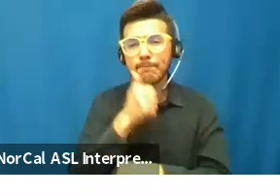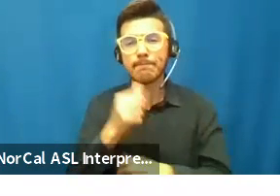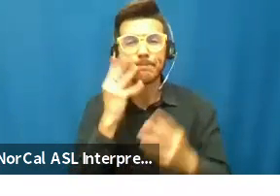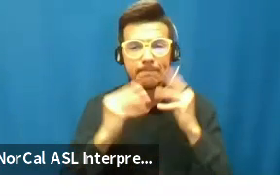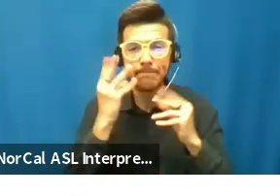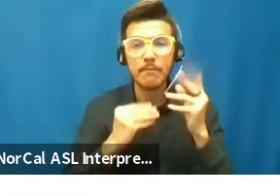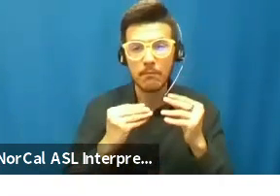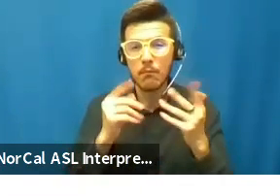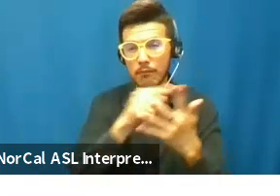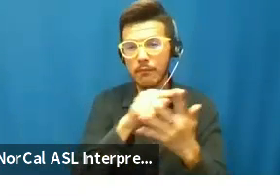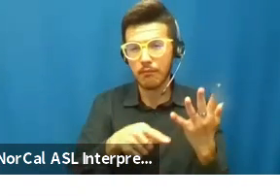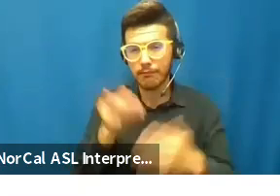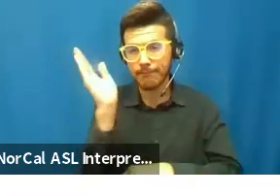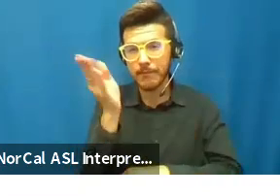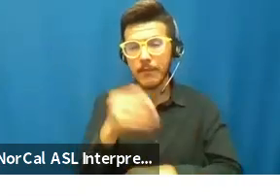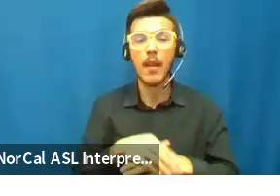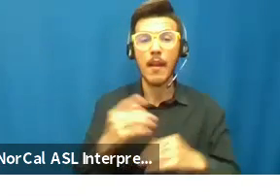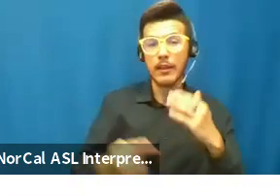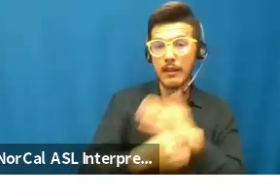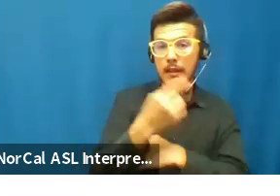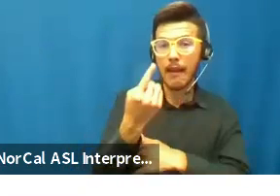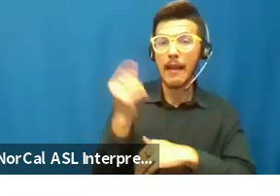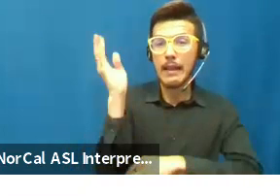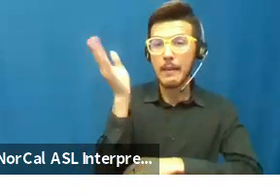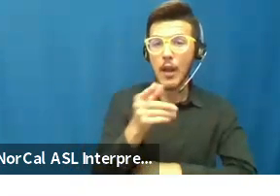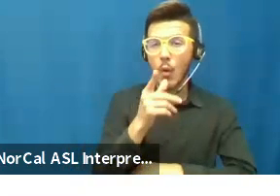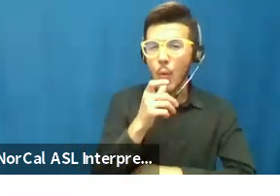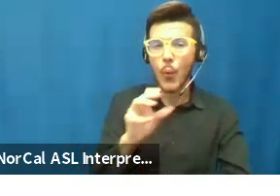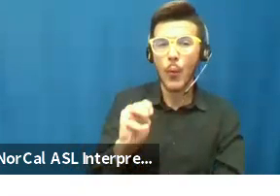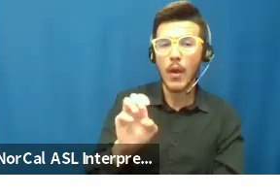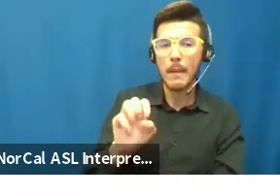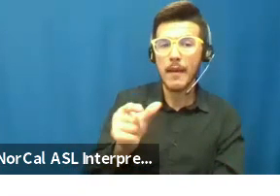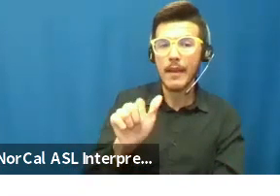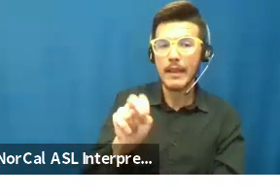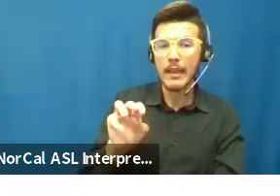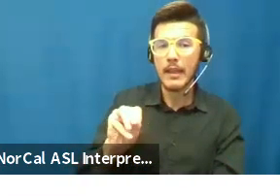Today's speakers are Megan Morris. Megan is an associate professor in the Division of General